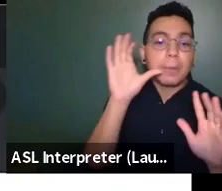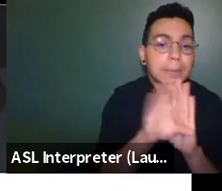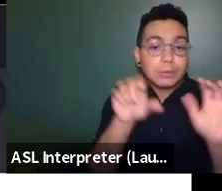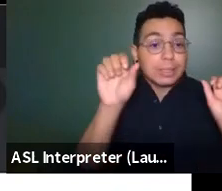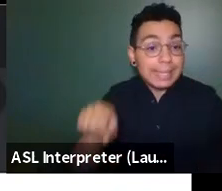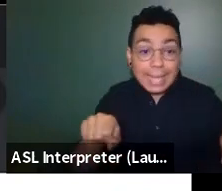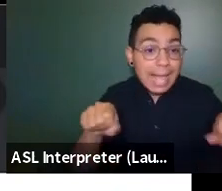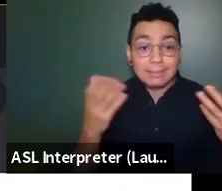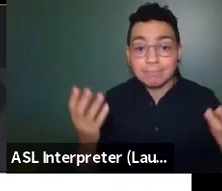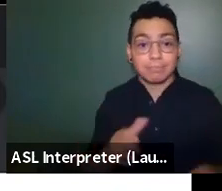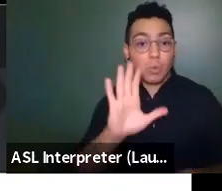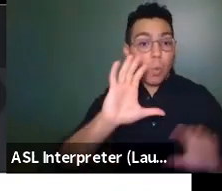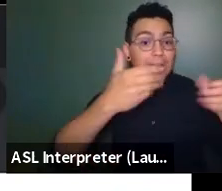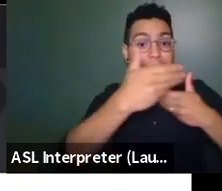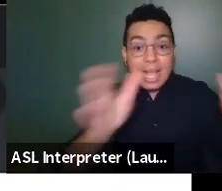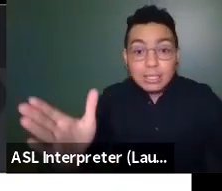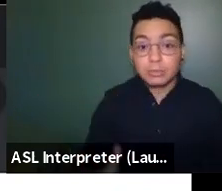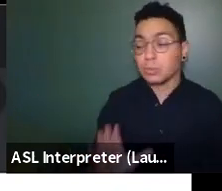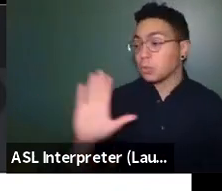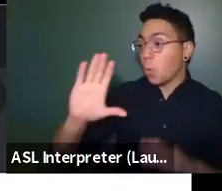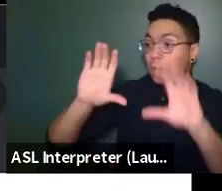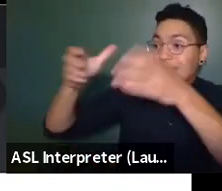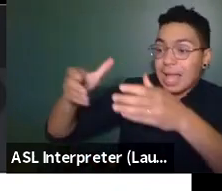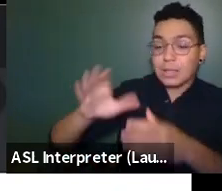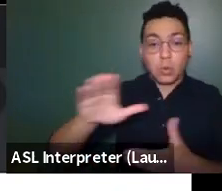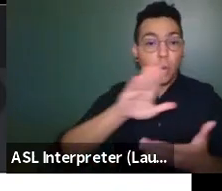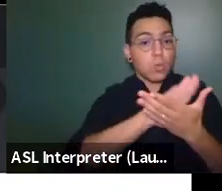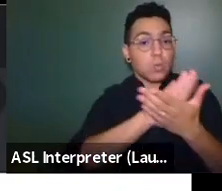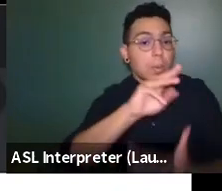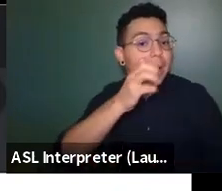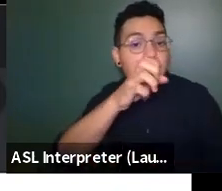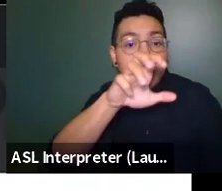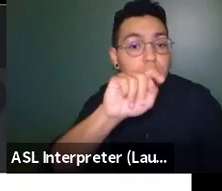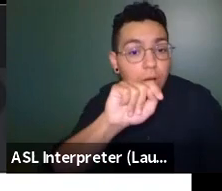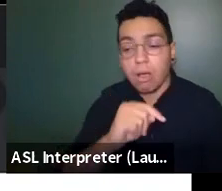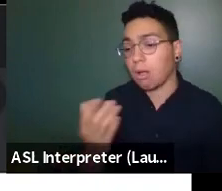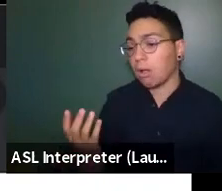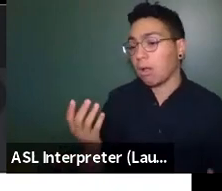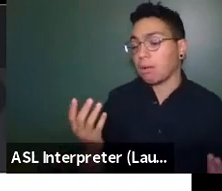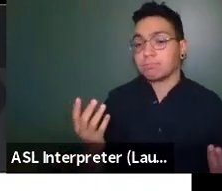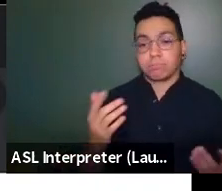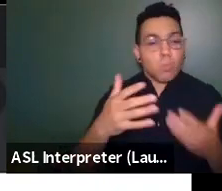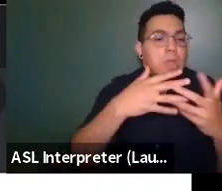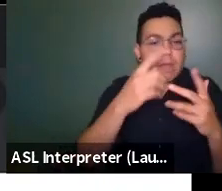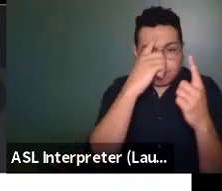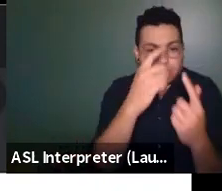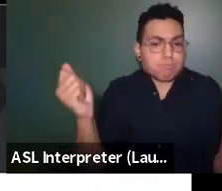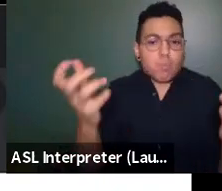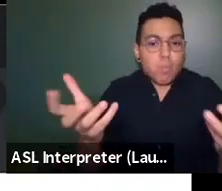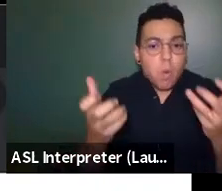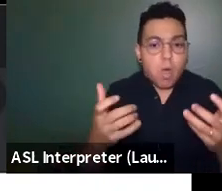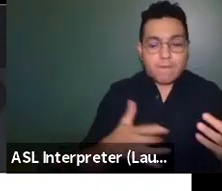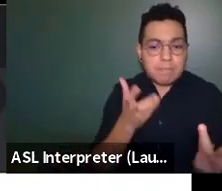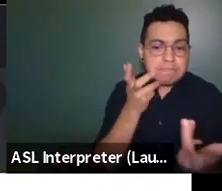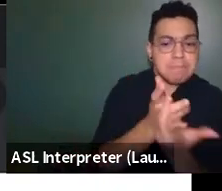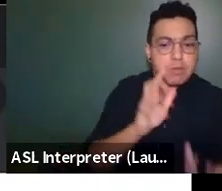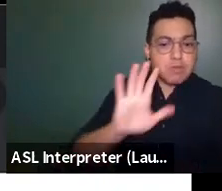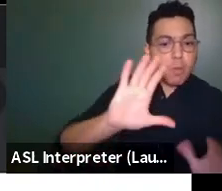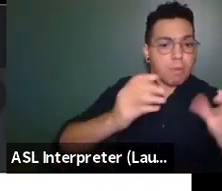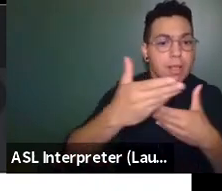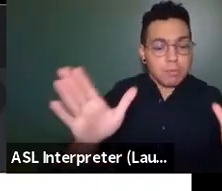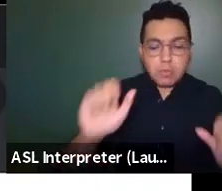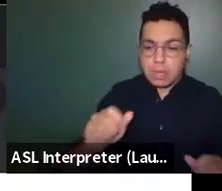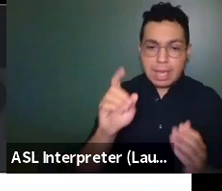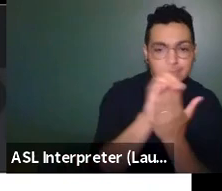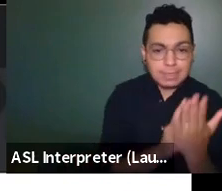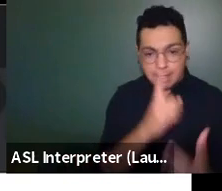ESD 112 - Katherine Livick: your classroom, your class, your school mascot, your whatever works for your situation. So you can customize that quite a bit.